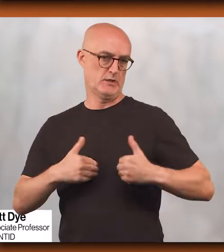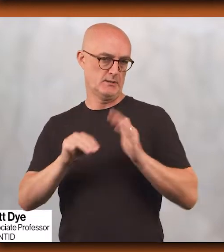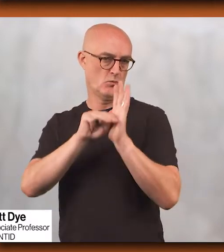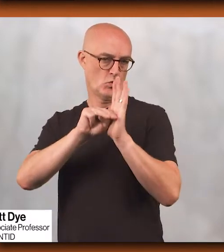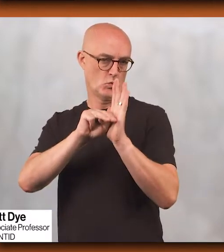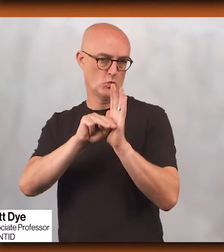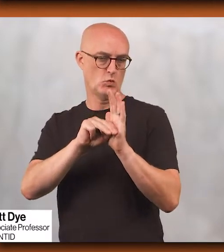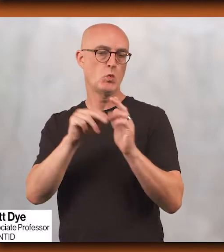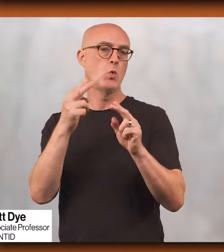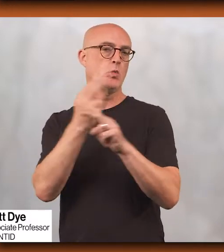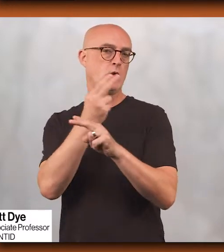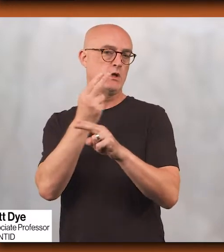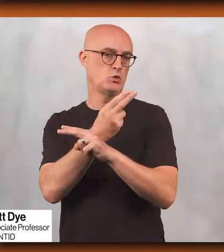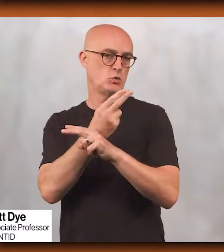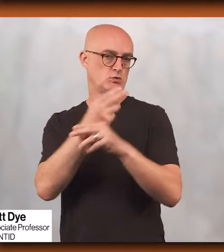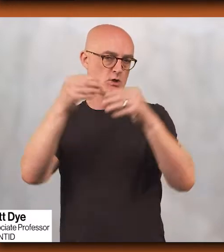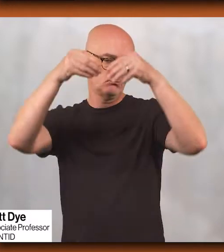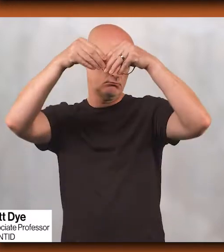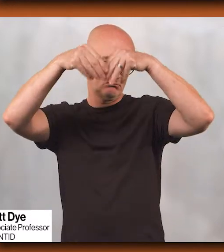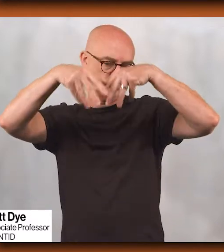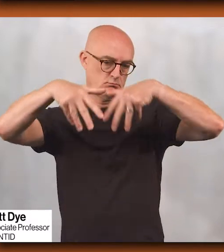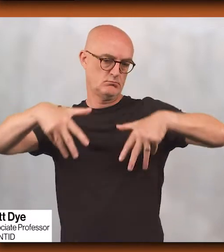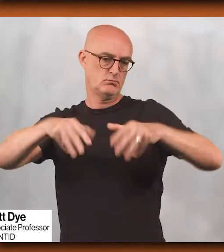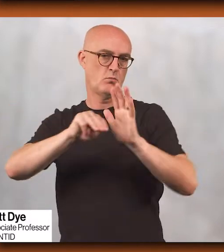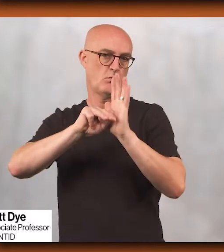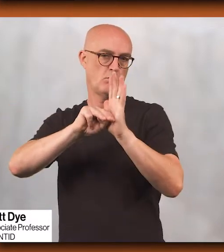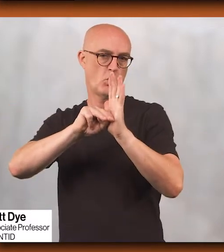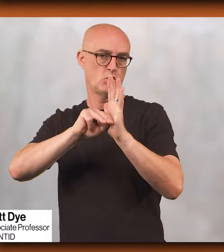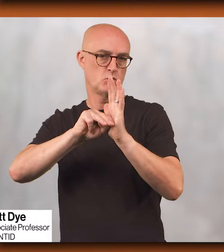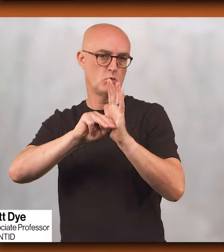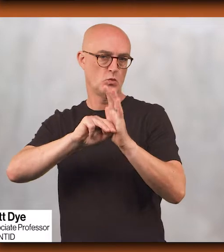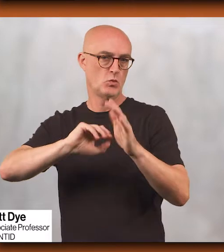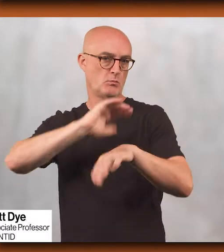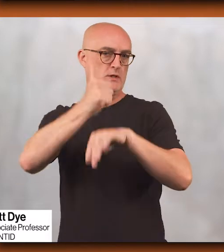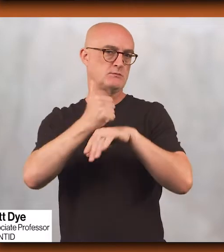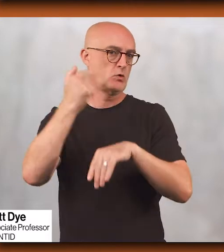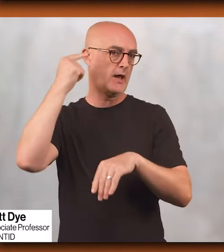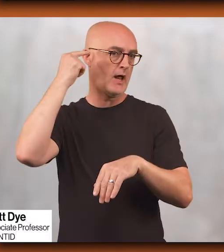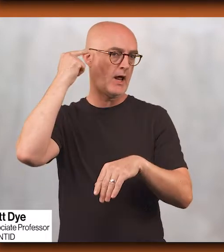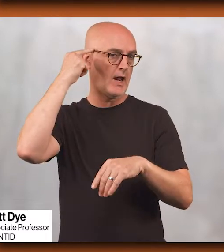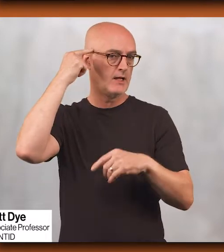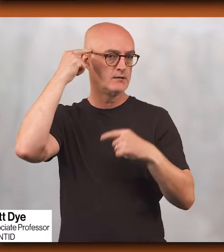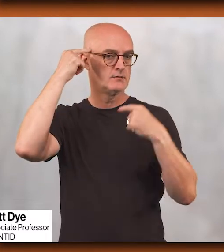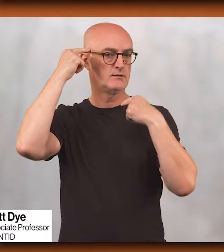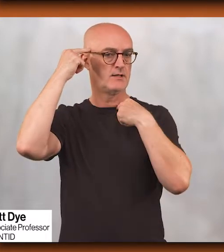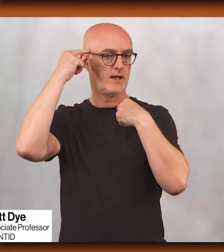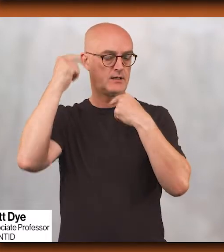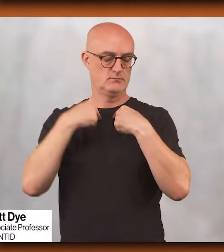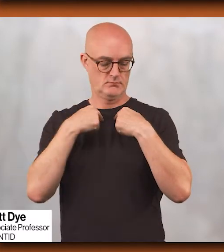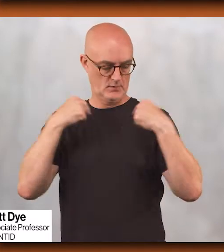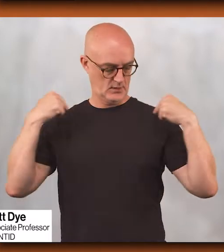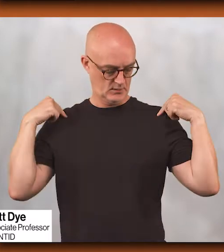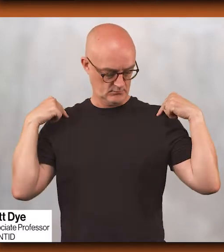which is a hierarchy of limbs, or joints, so in this work, we're just modeling the head and the arms, and so we have